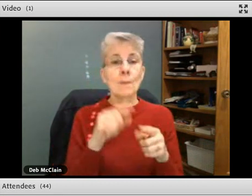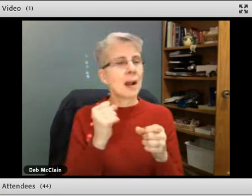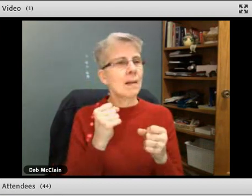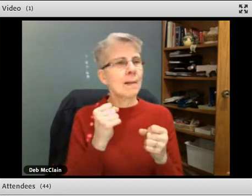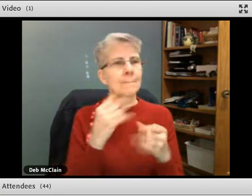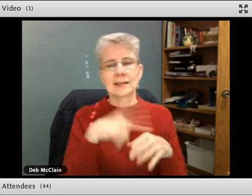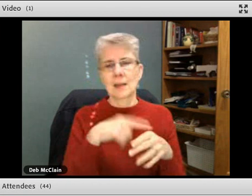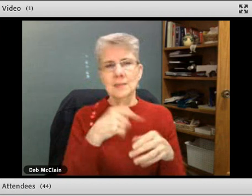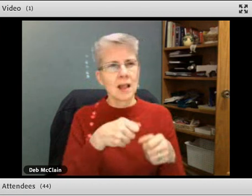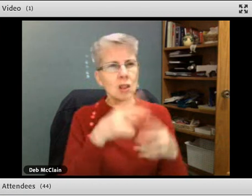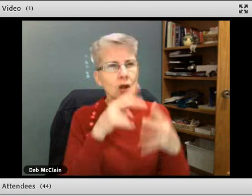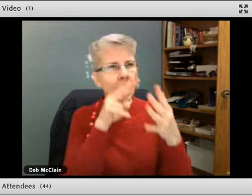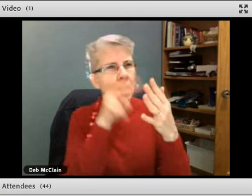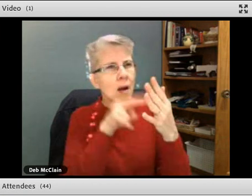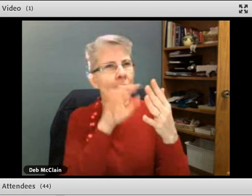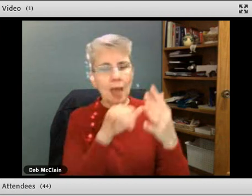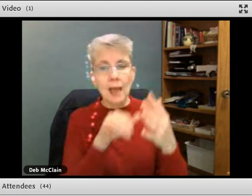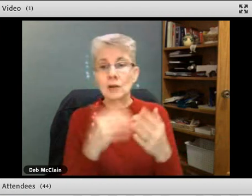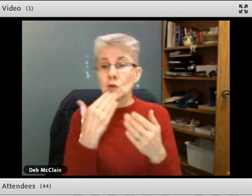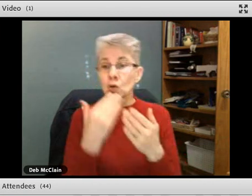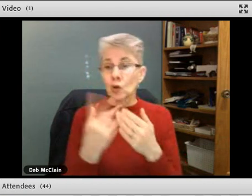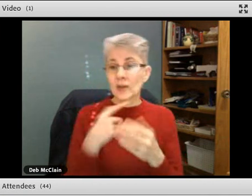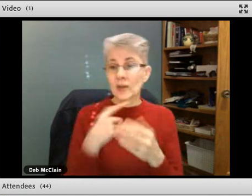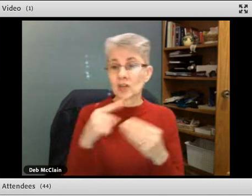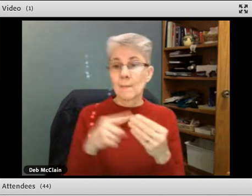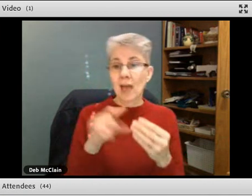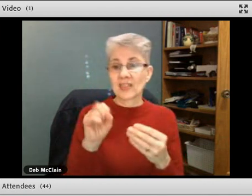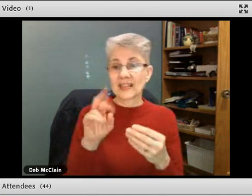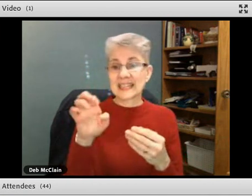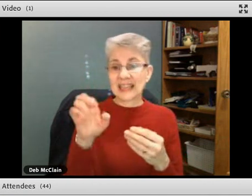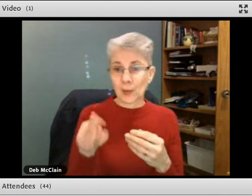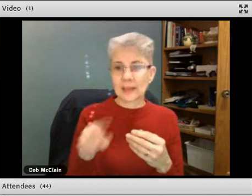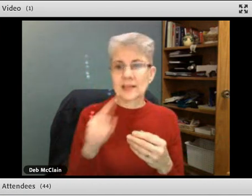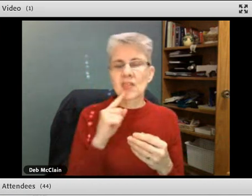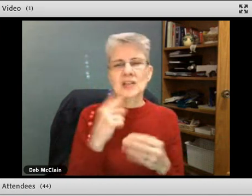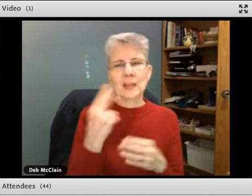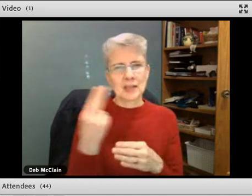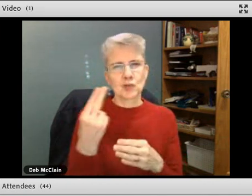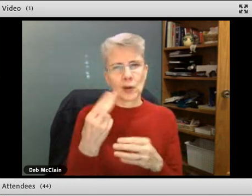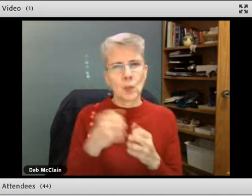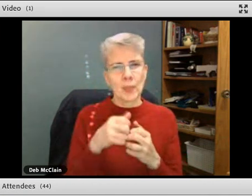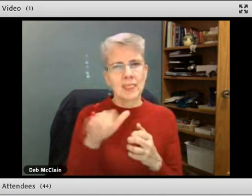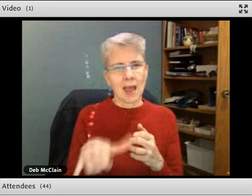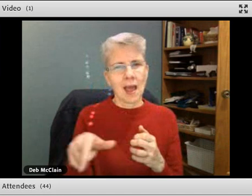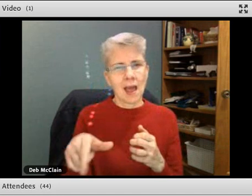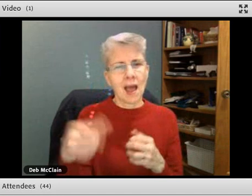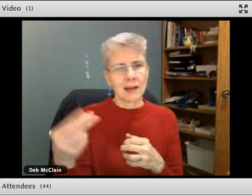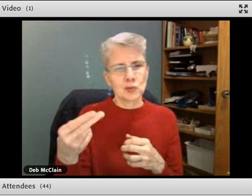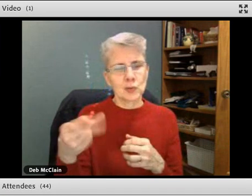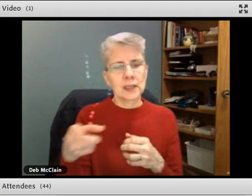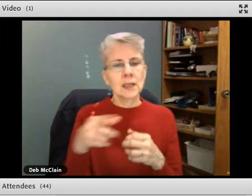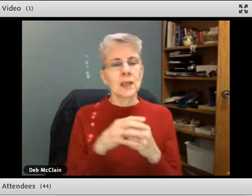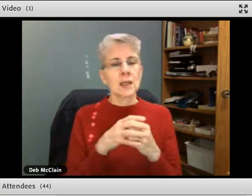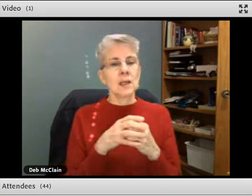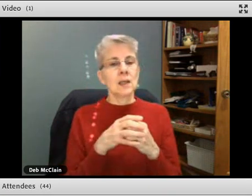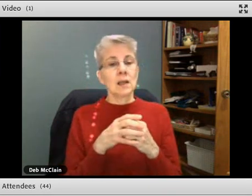There's some history with that. The 440 tag used to be used